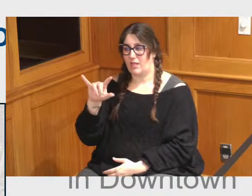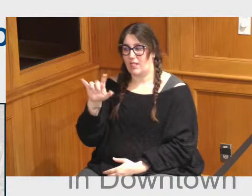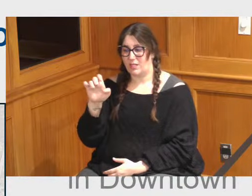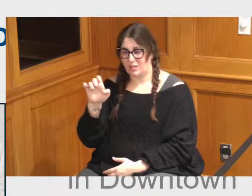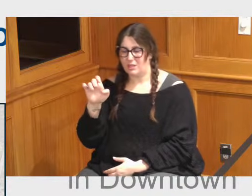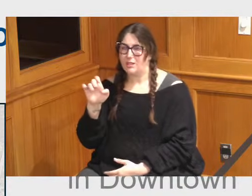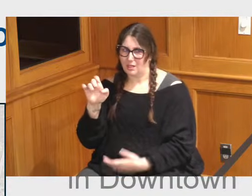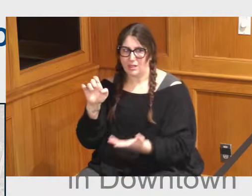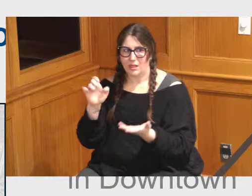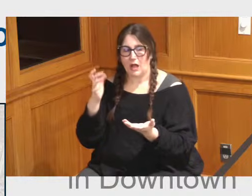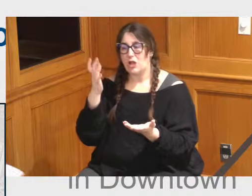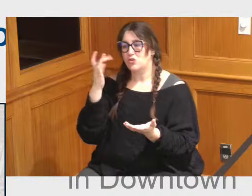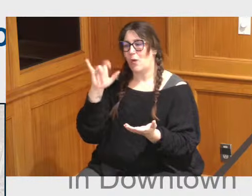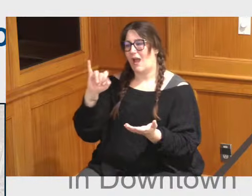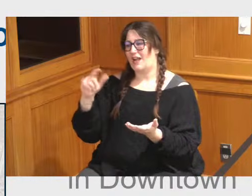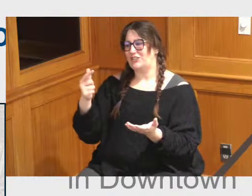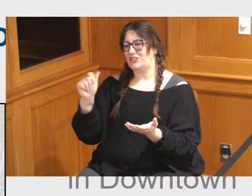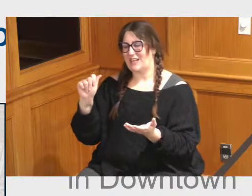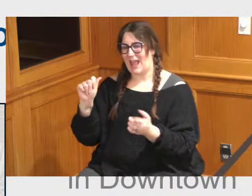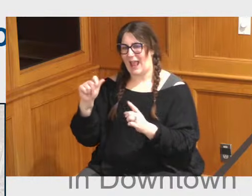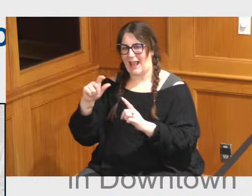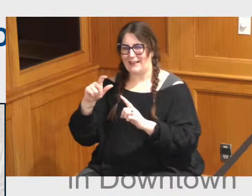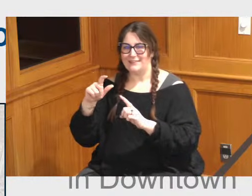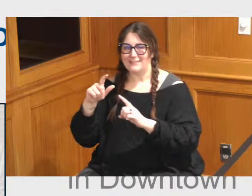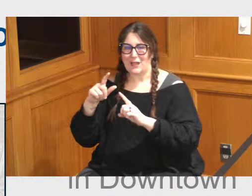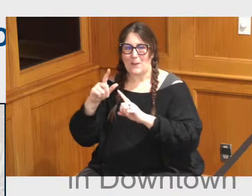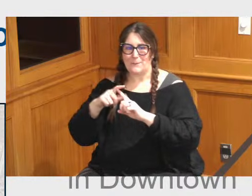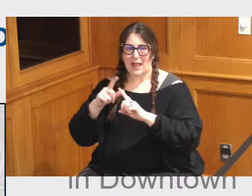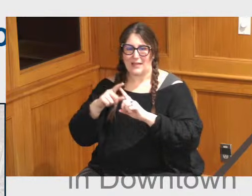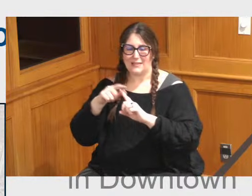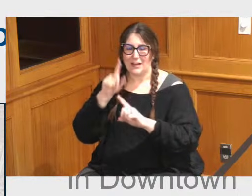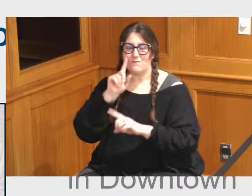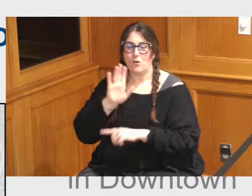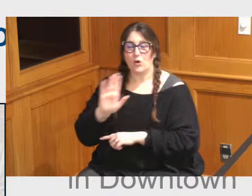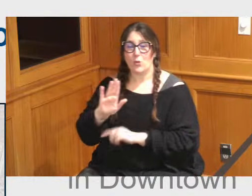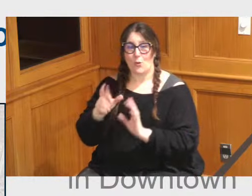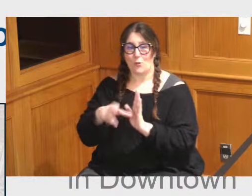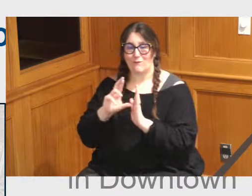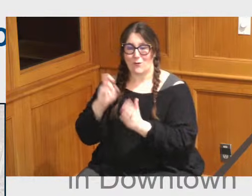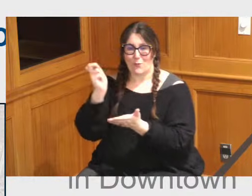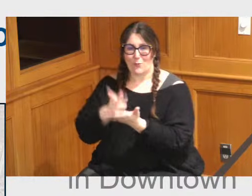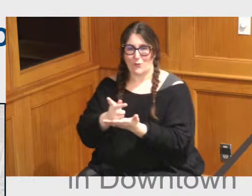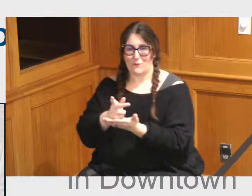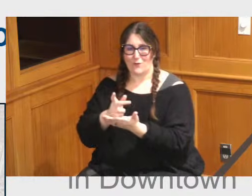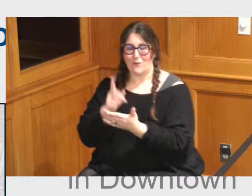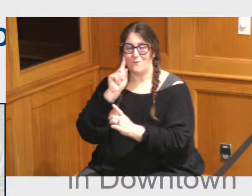a IGA pending with Sharon preparing pending for your review and approval with Sharonville. And